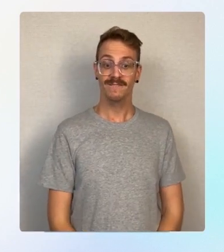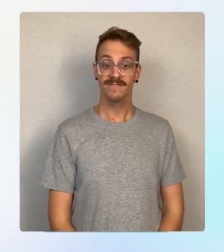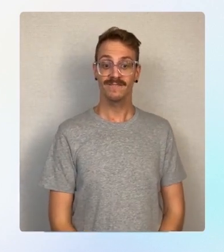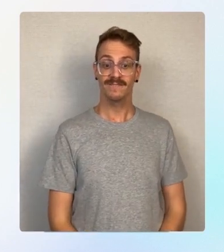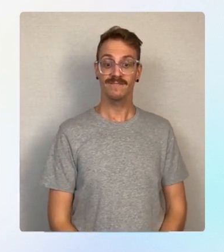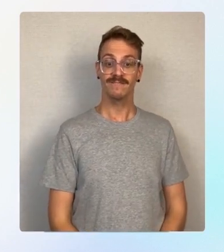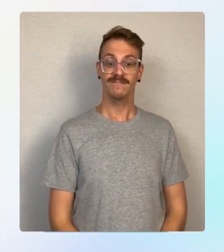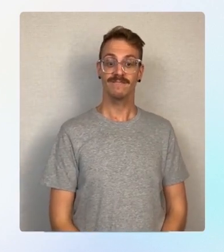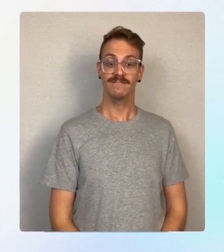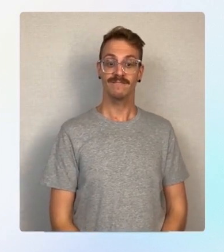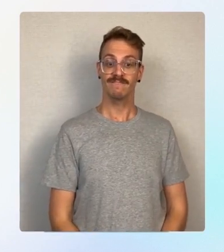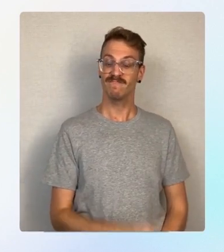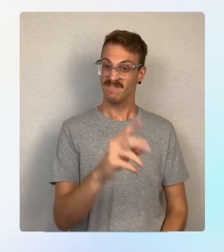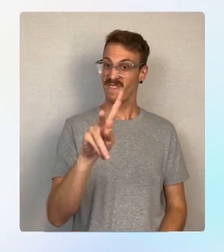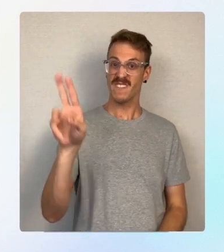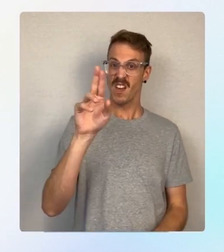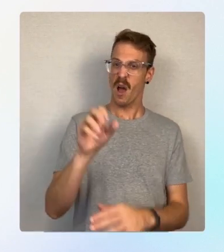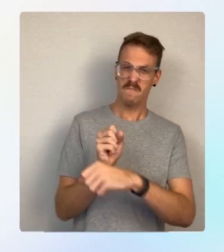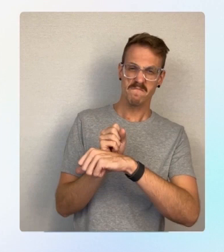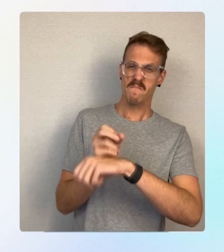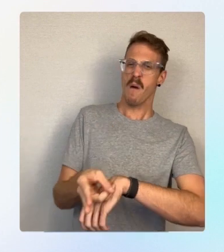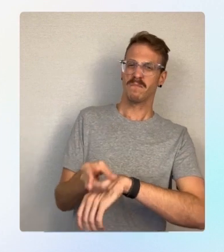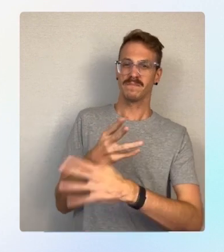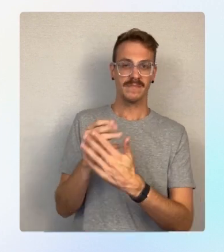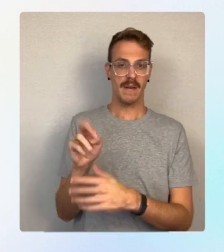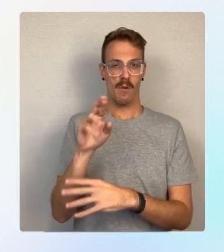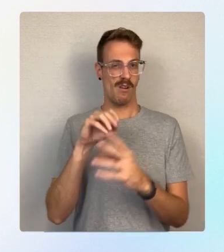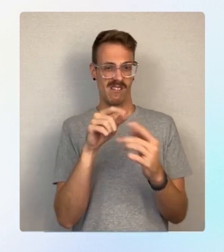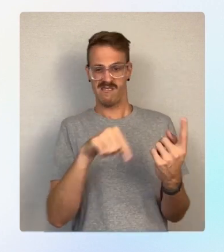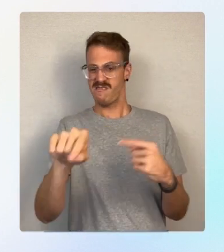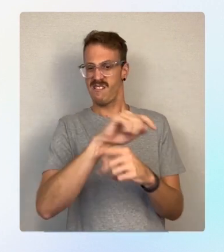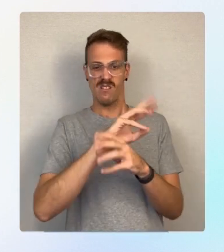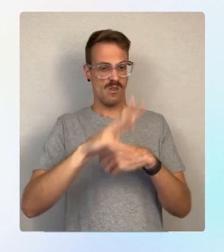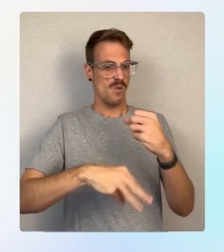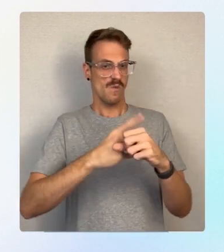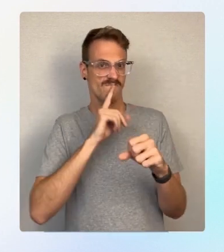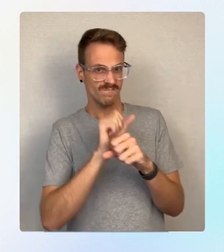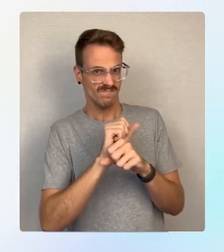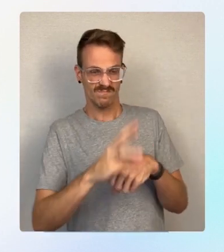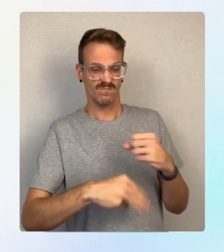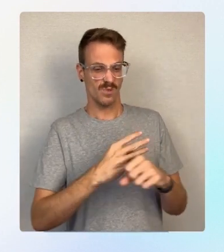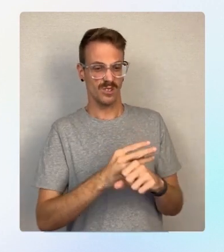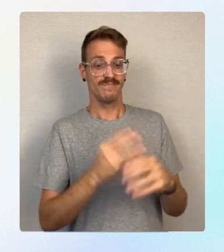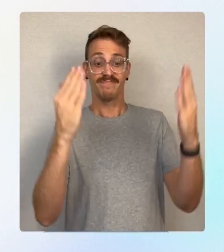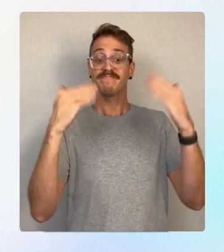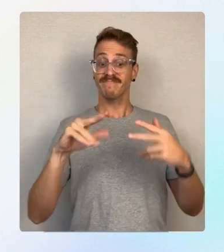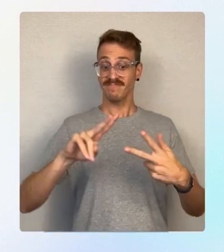"that takes place in the real world." And here's another, "The Scene Capture starts automatically,